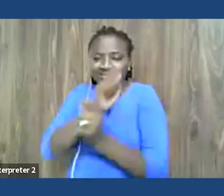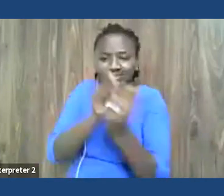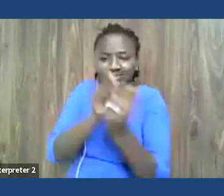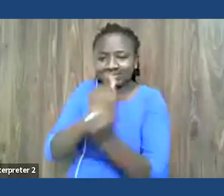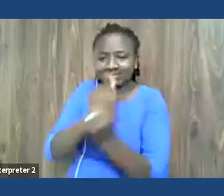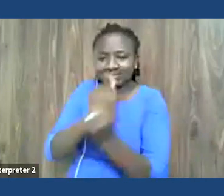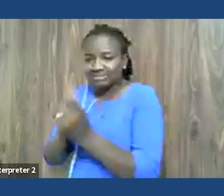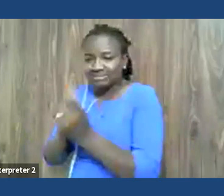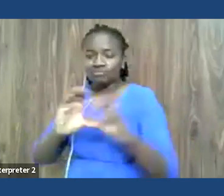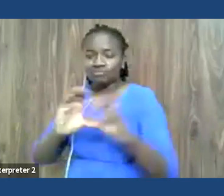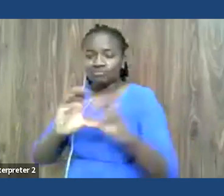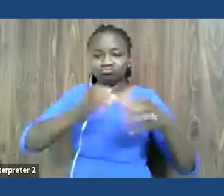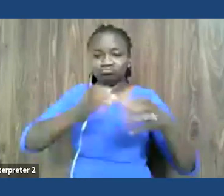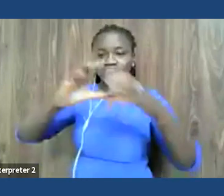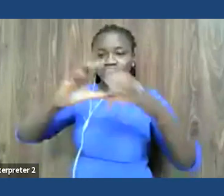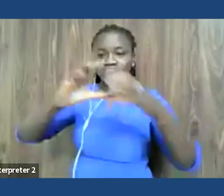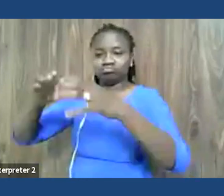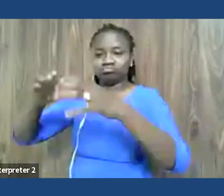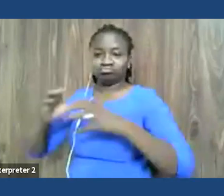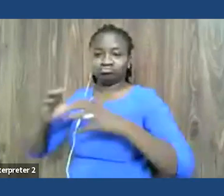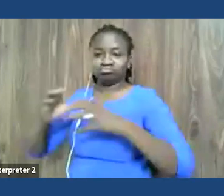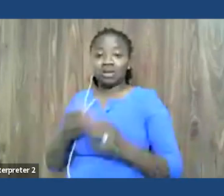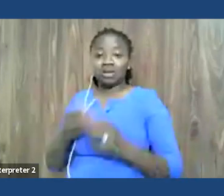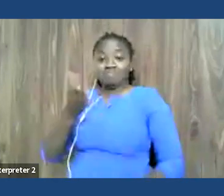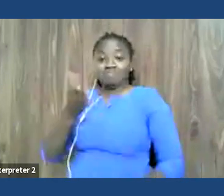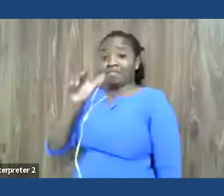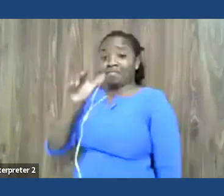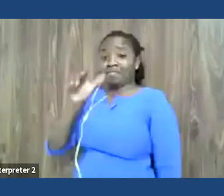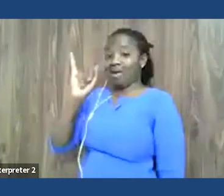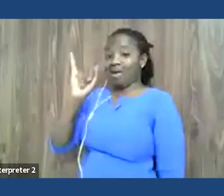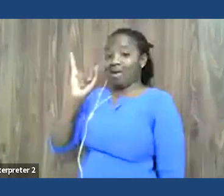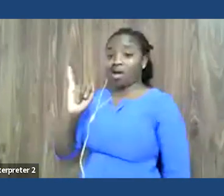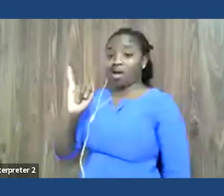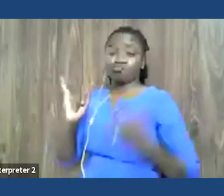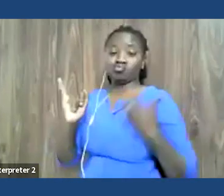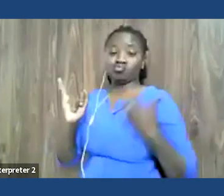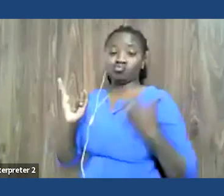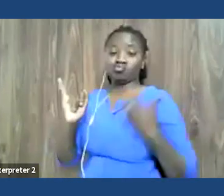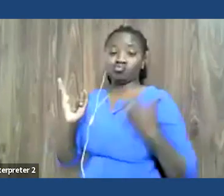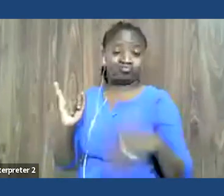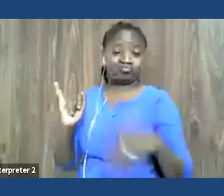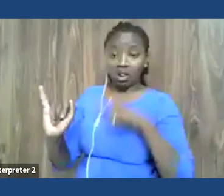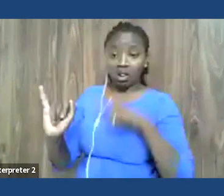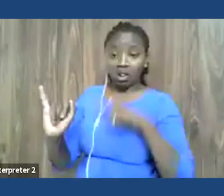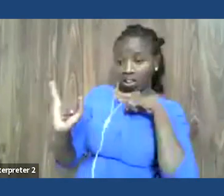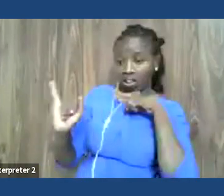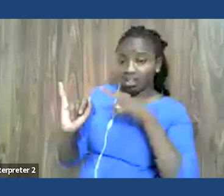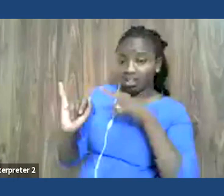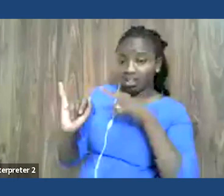With that, we see artificial intelligence being a super charger there to get the right